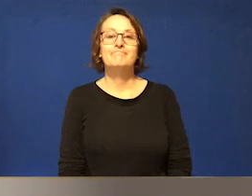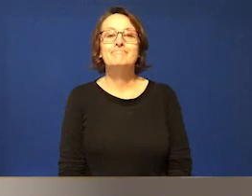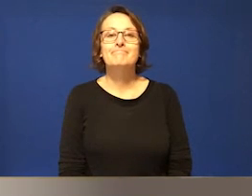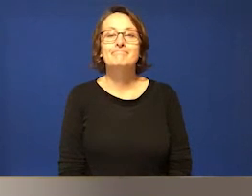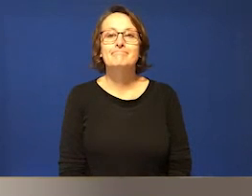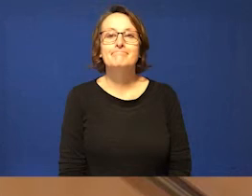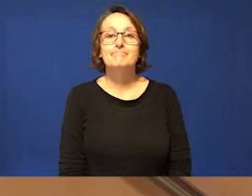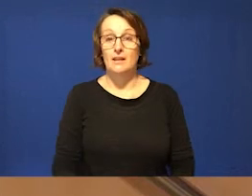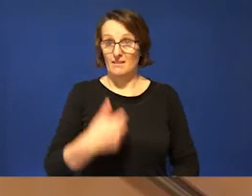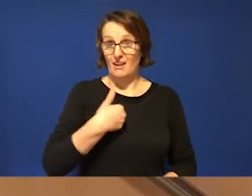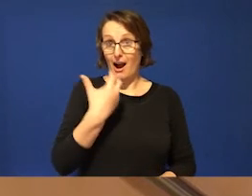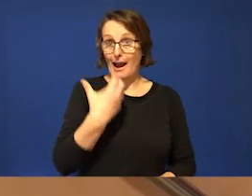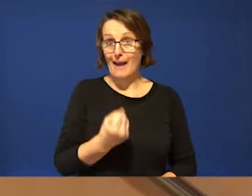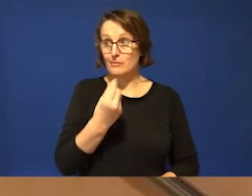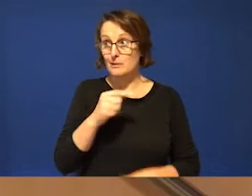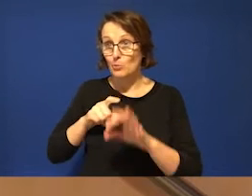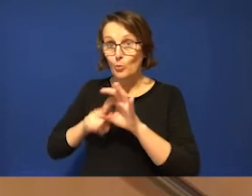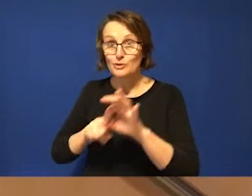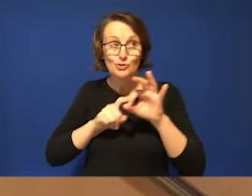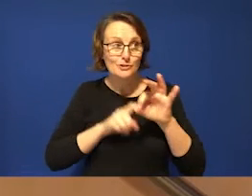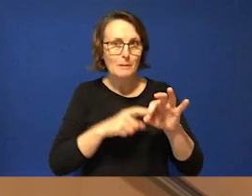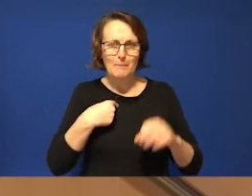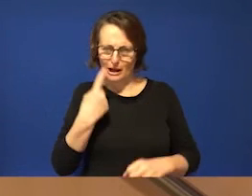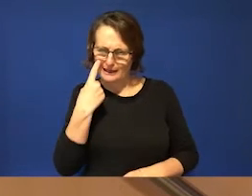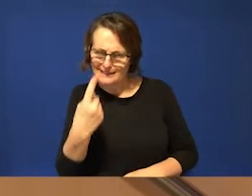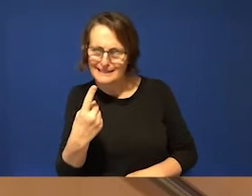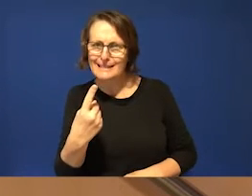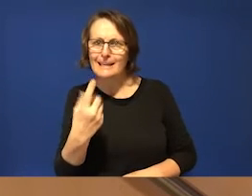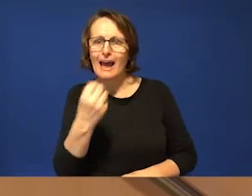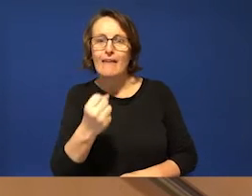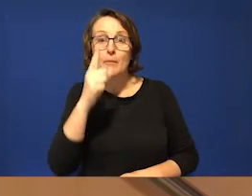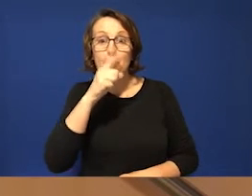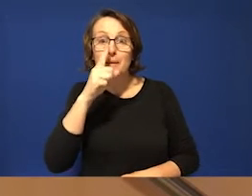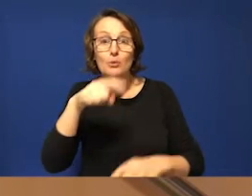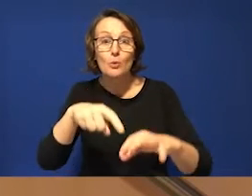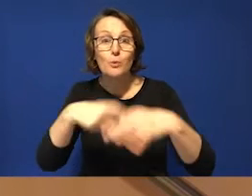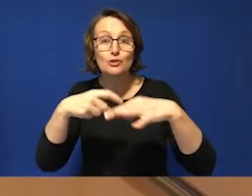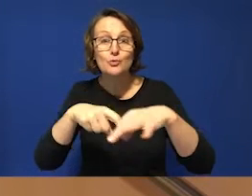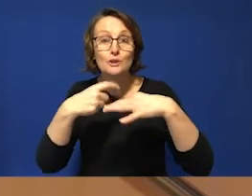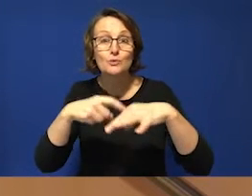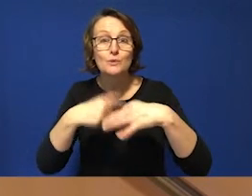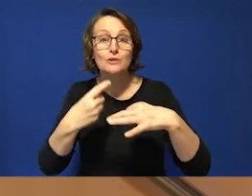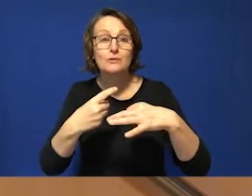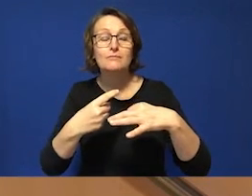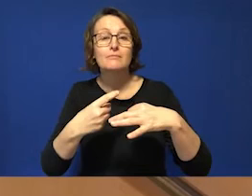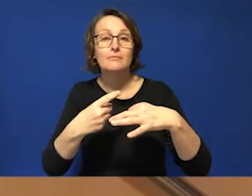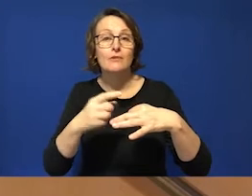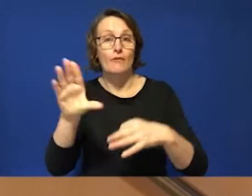I have a couple of other questions, but I do notice that there are possibly some questions coming through from our audience.